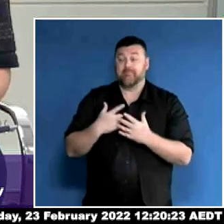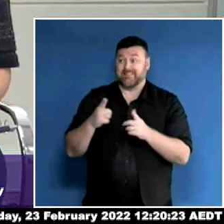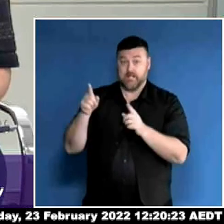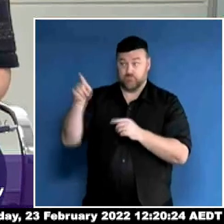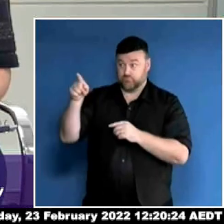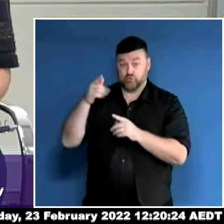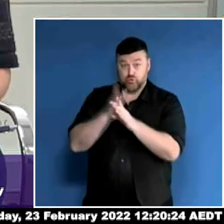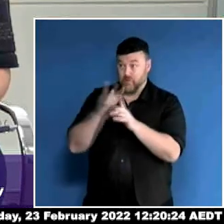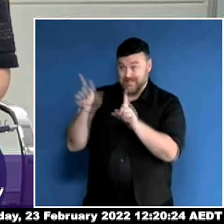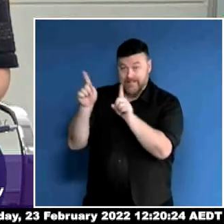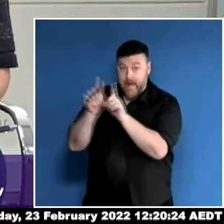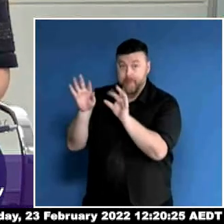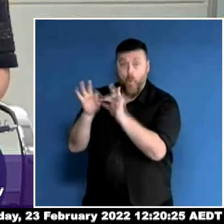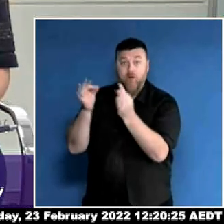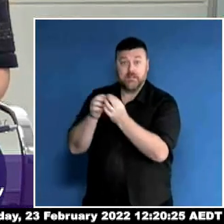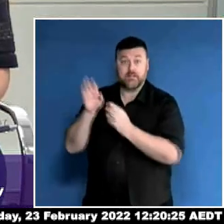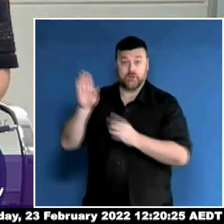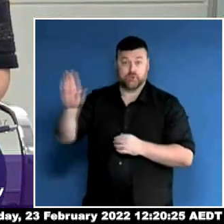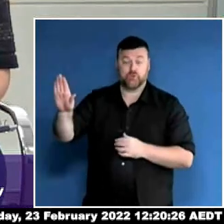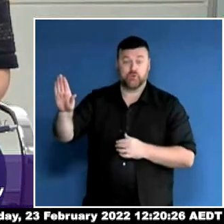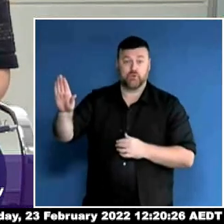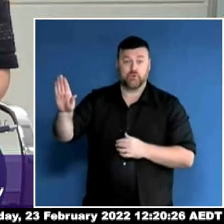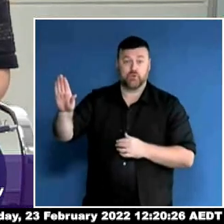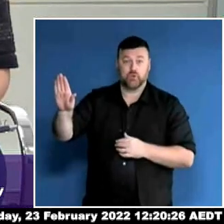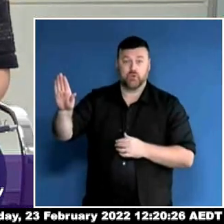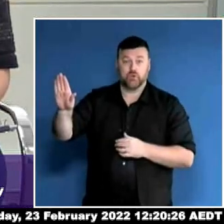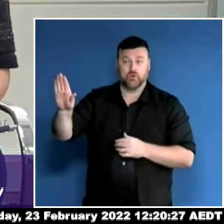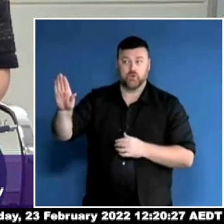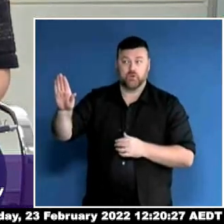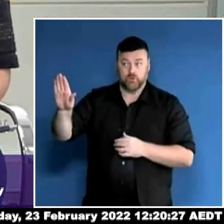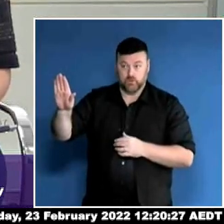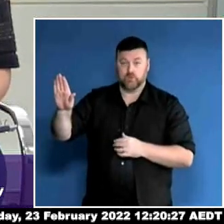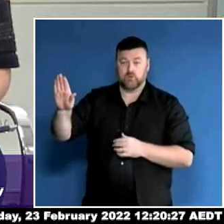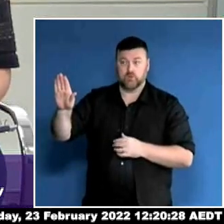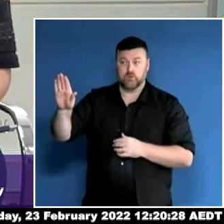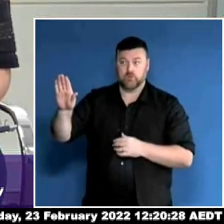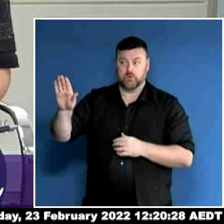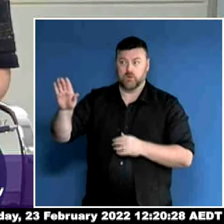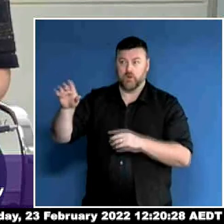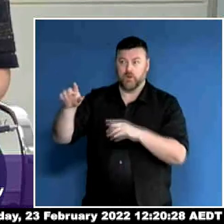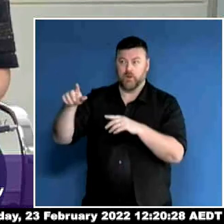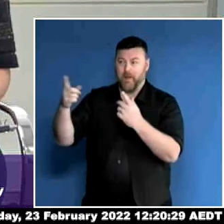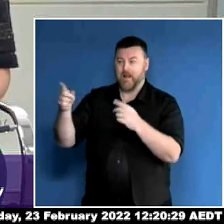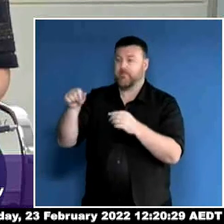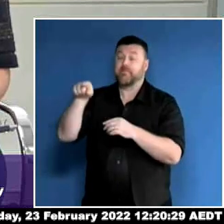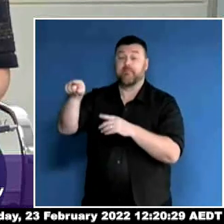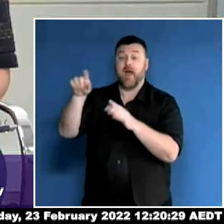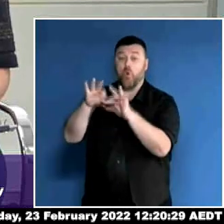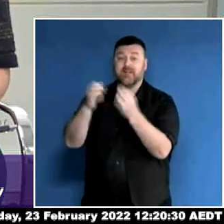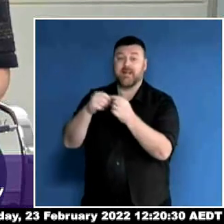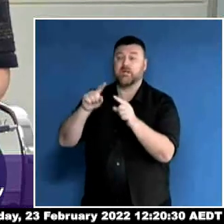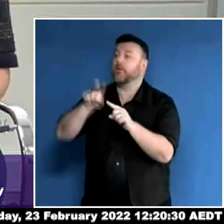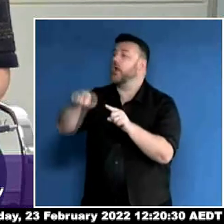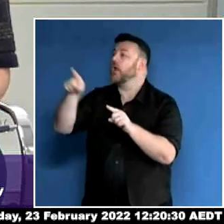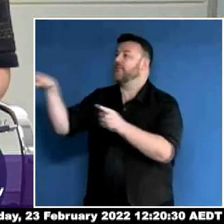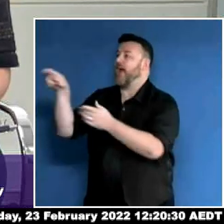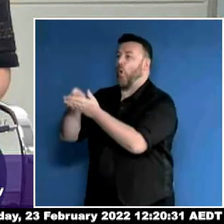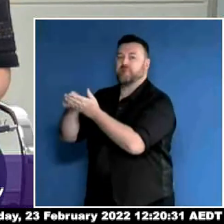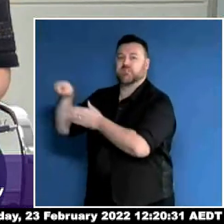I've had different reports of the same organisation but a different office having really, really good results, really, really bad results to the point that I don't